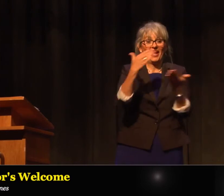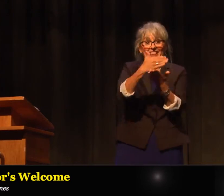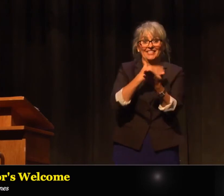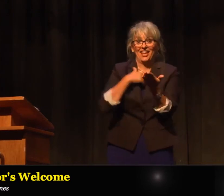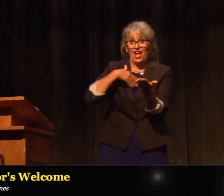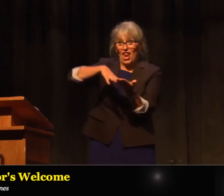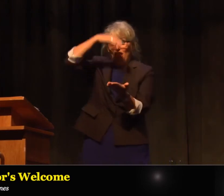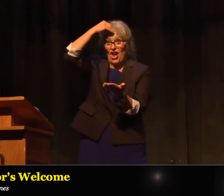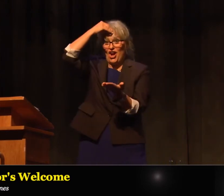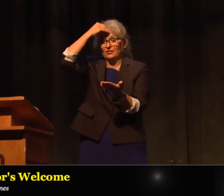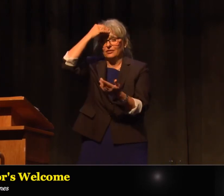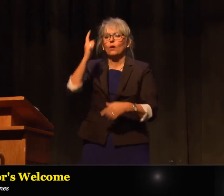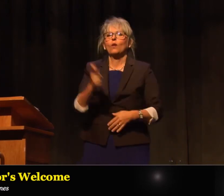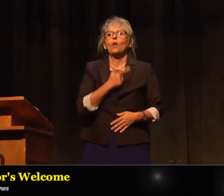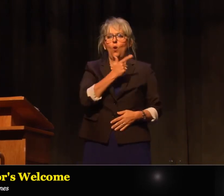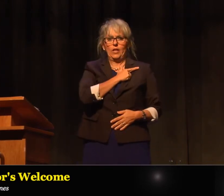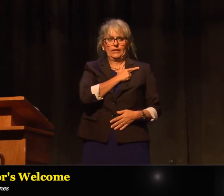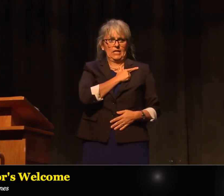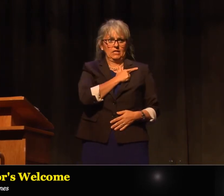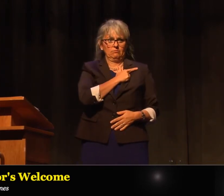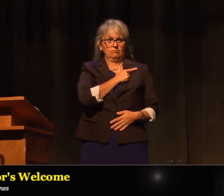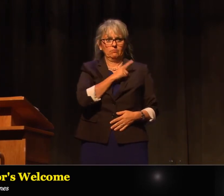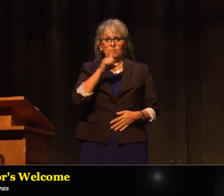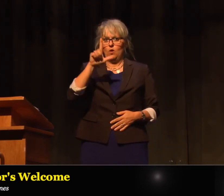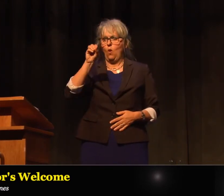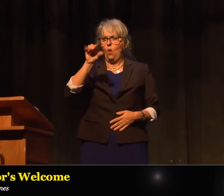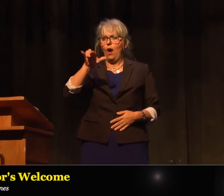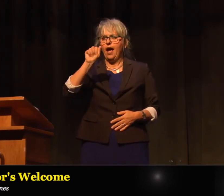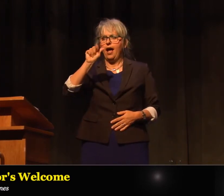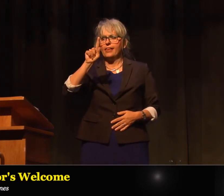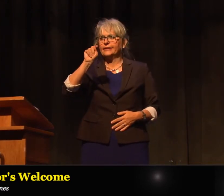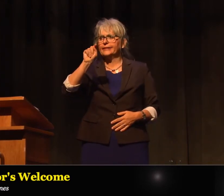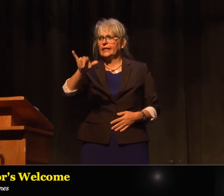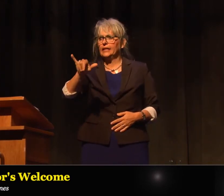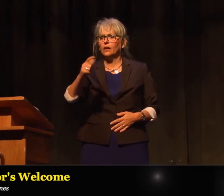First of all, the lesson I learned was about loyalty.